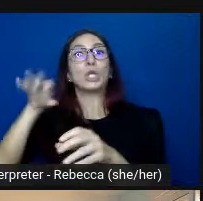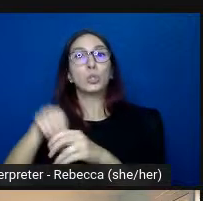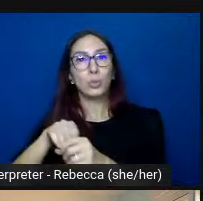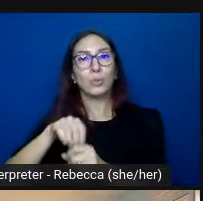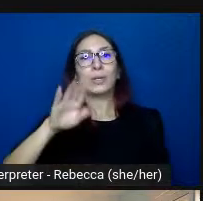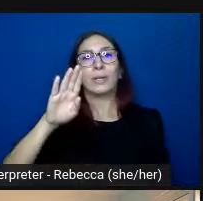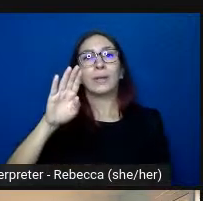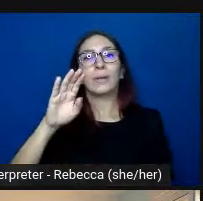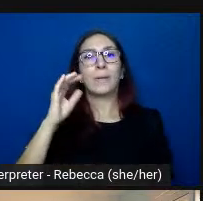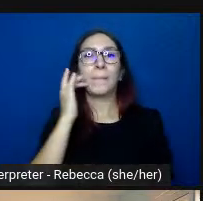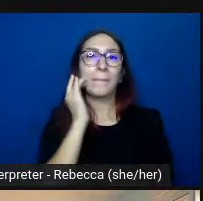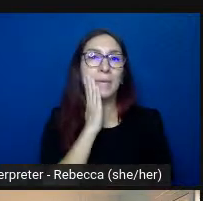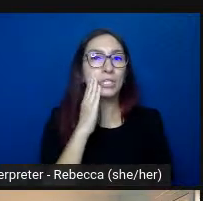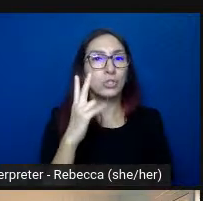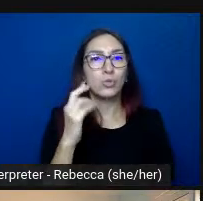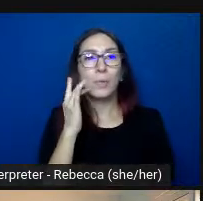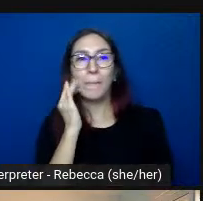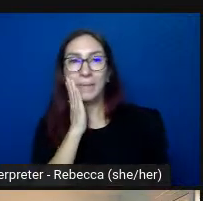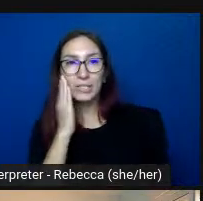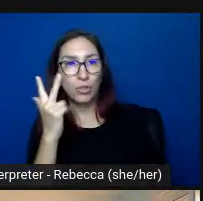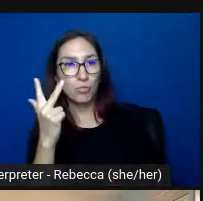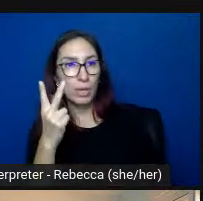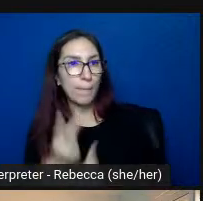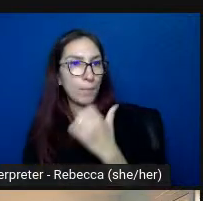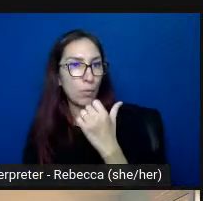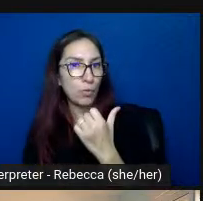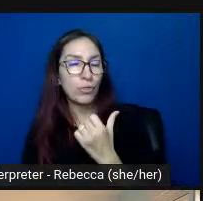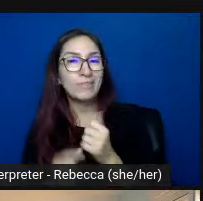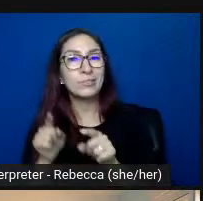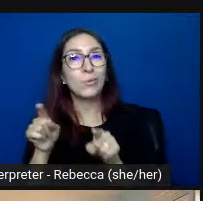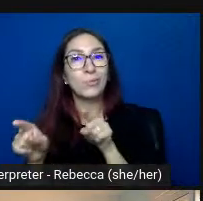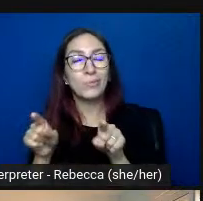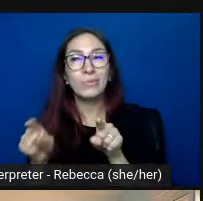5 and three and those two releases came with B's two and three.